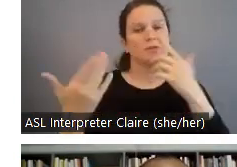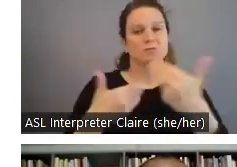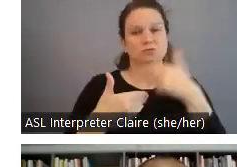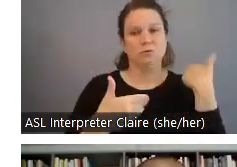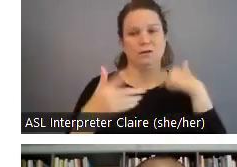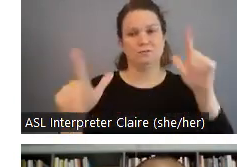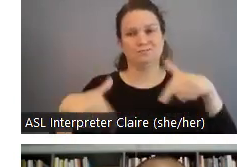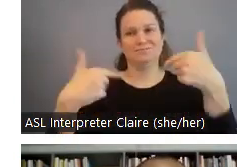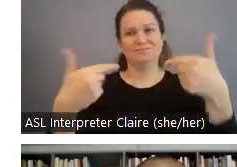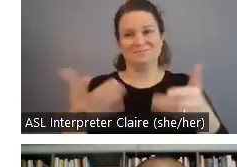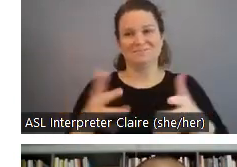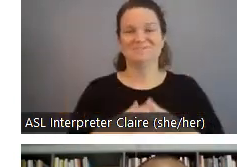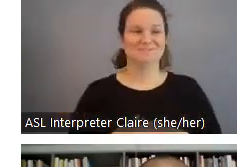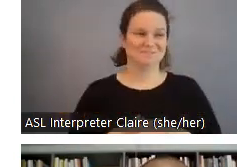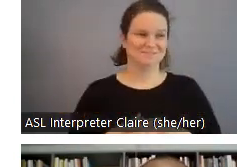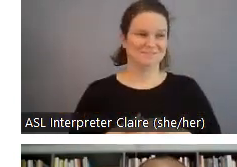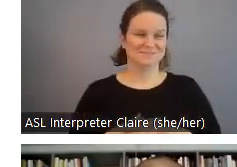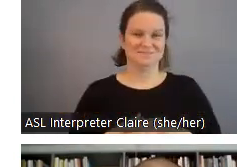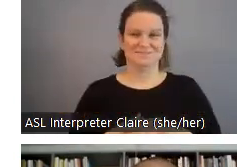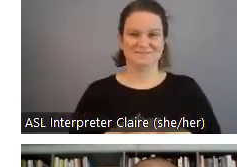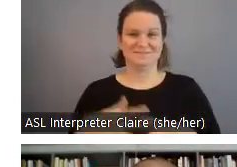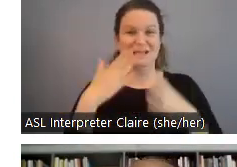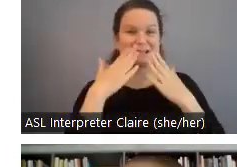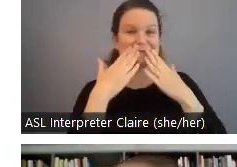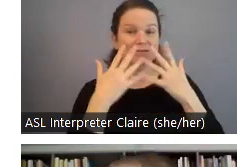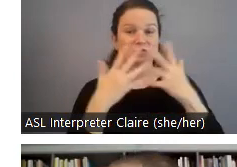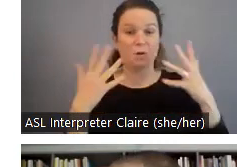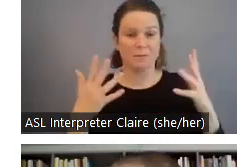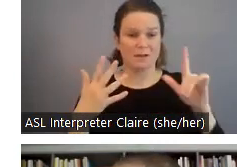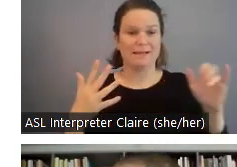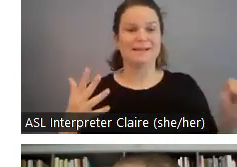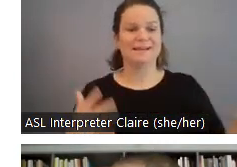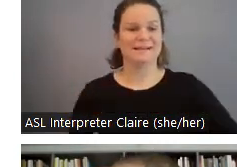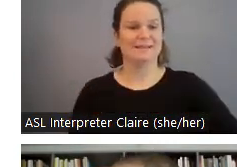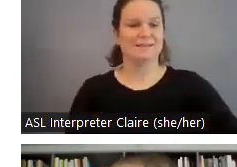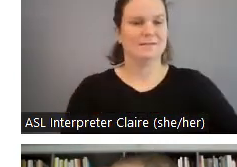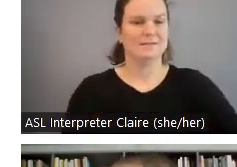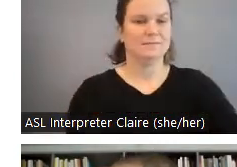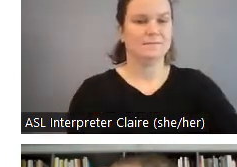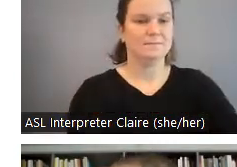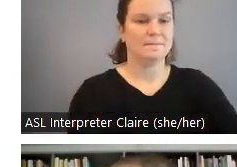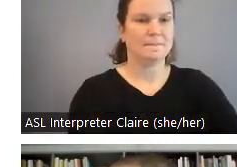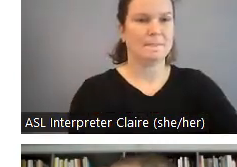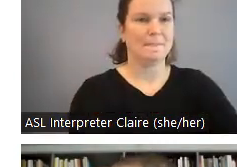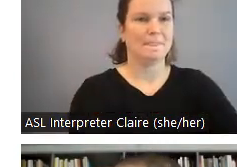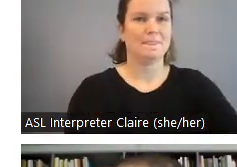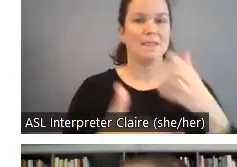yours. Thank you so much, Lynn,